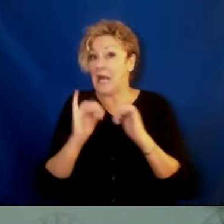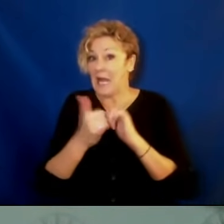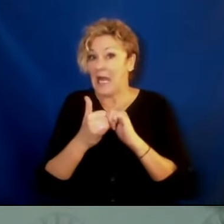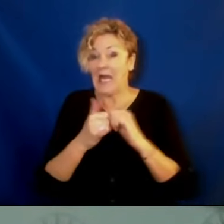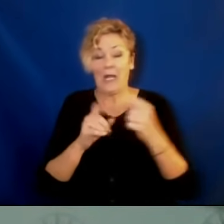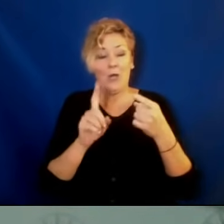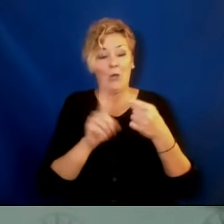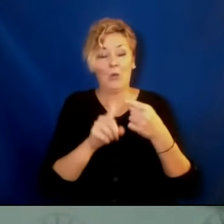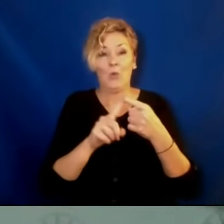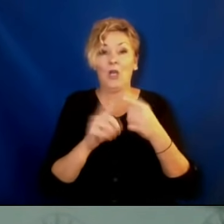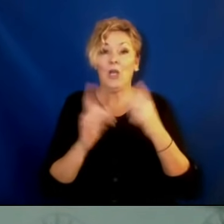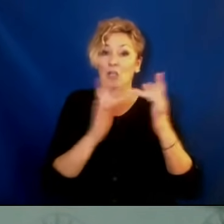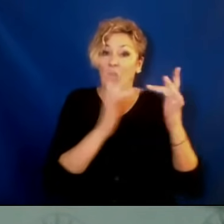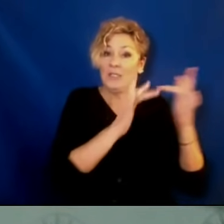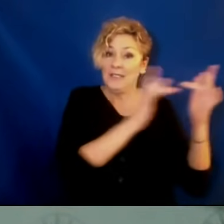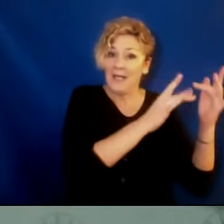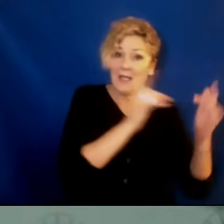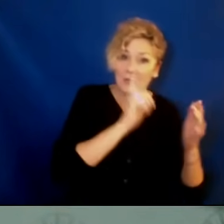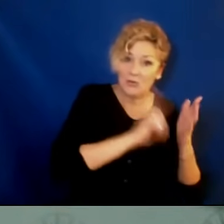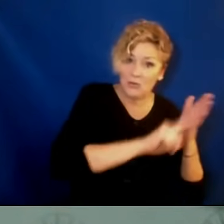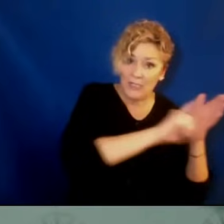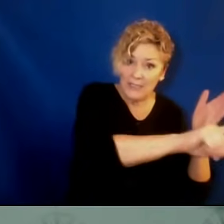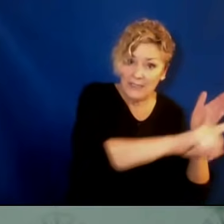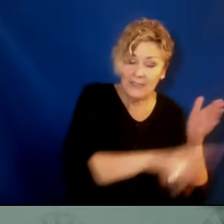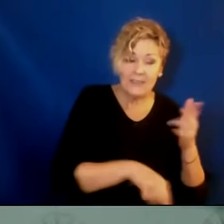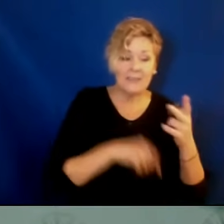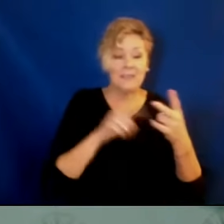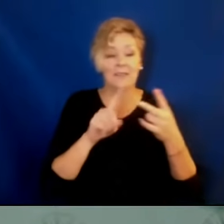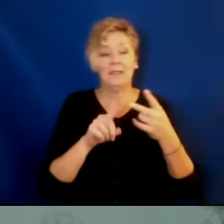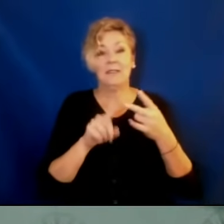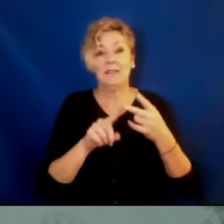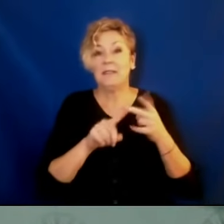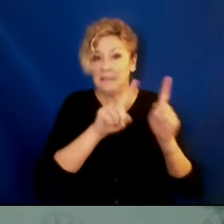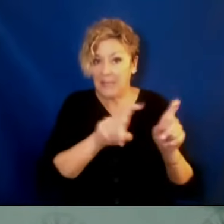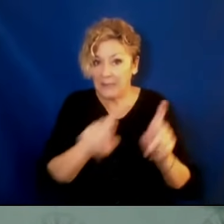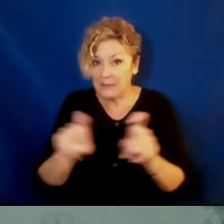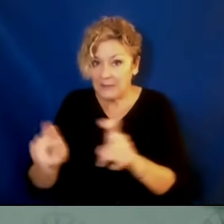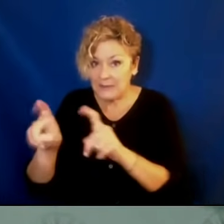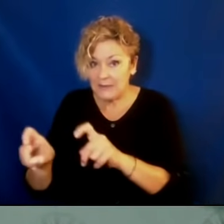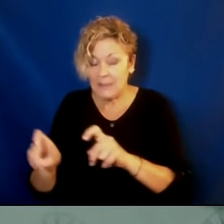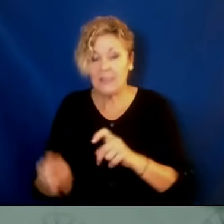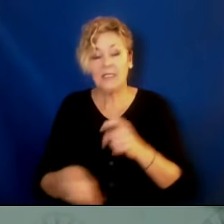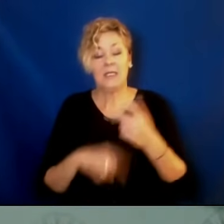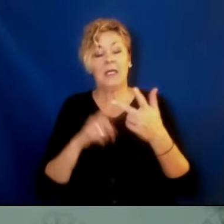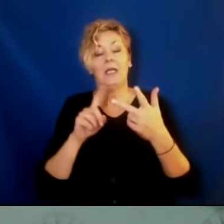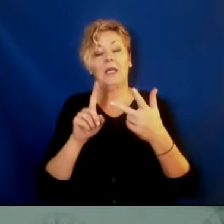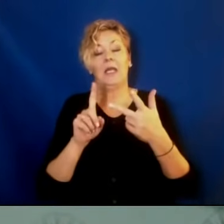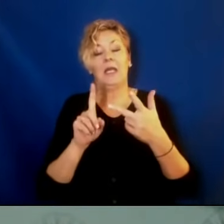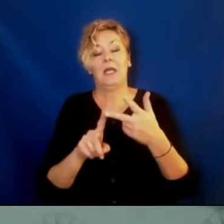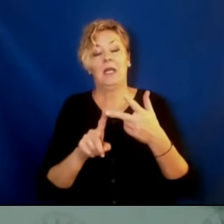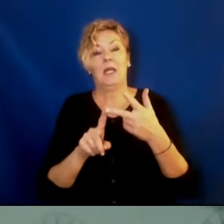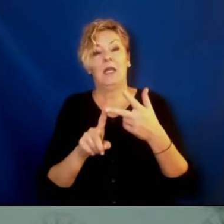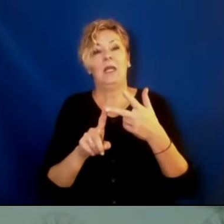were infected or the ability of follow-up cases in a timely way or ability to continue to provide testing.